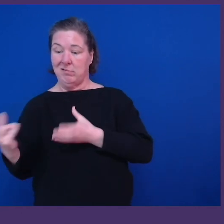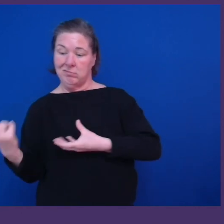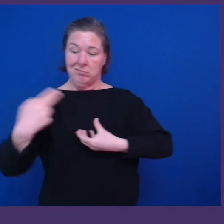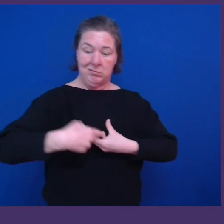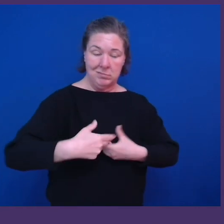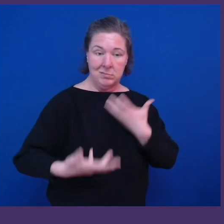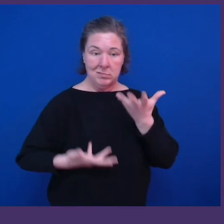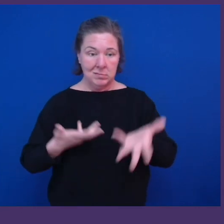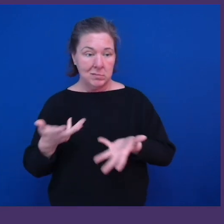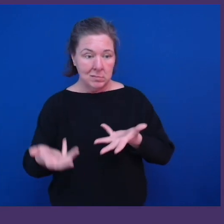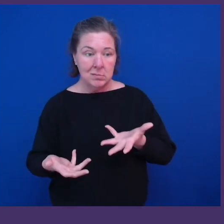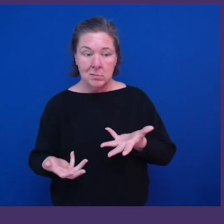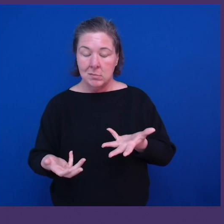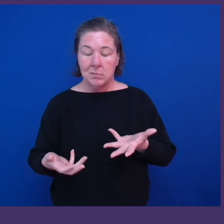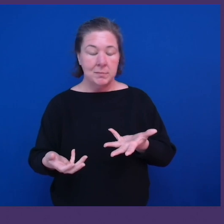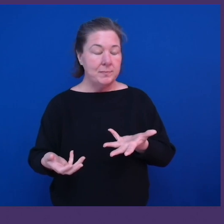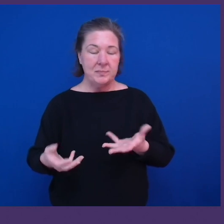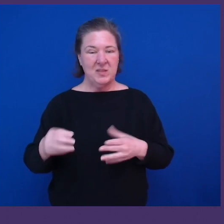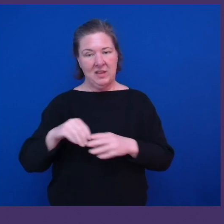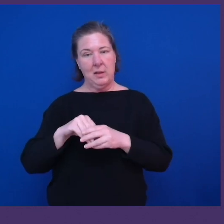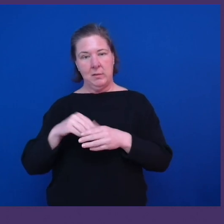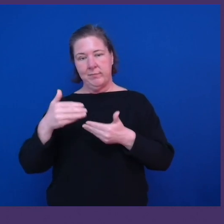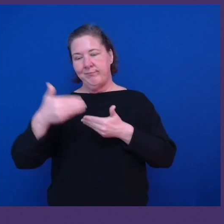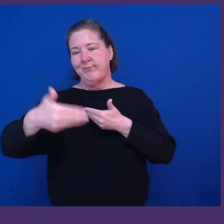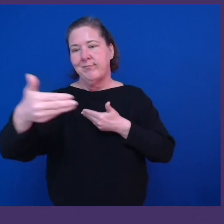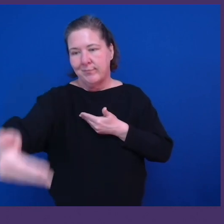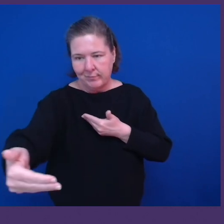in a subsequent administration."